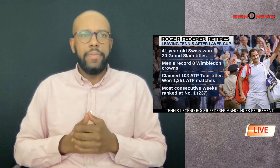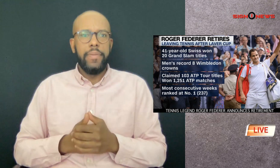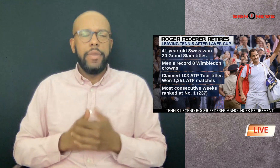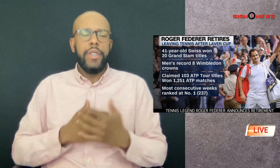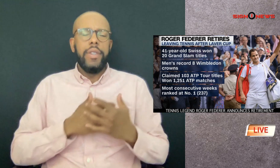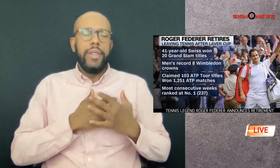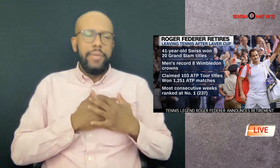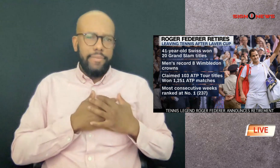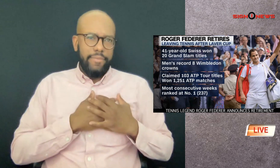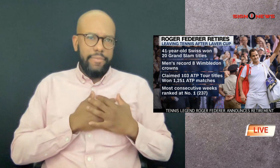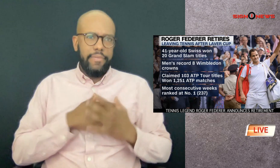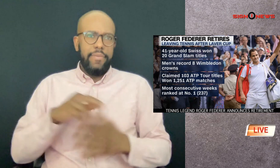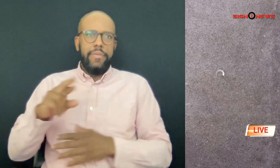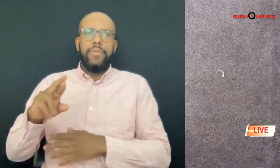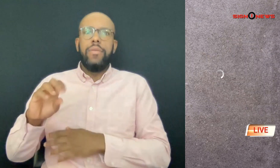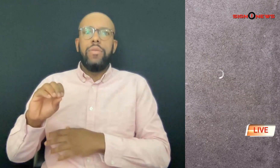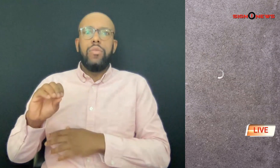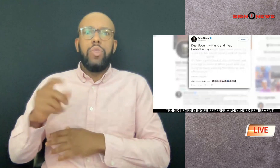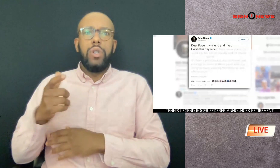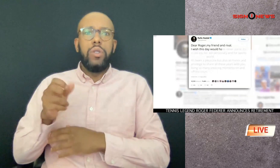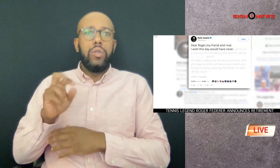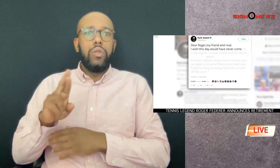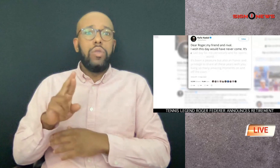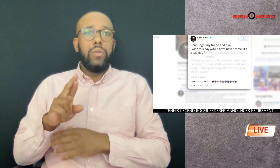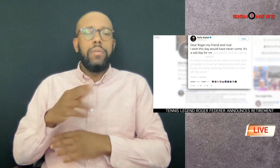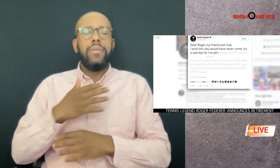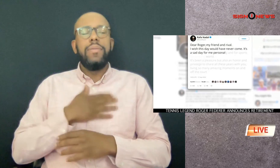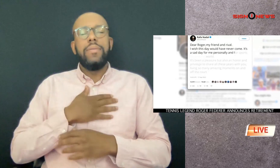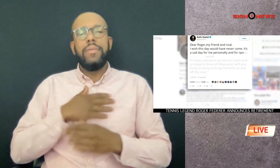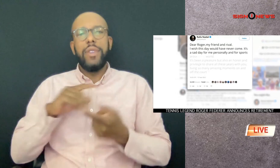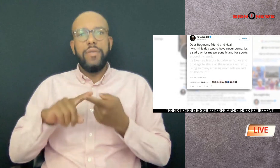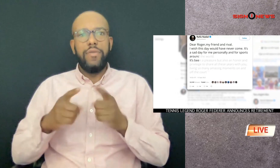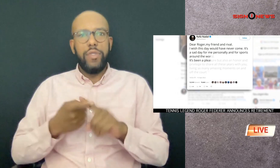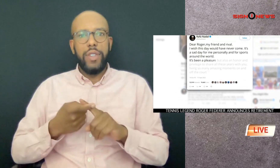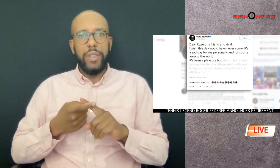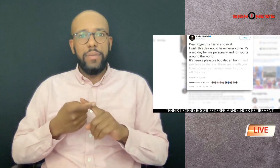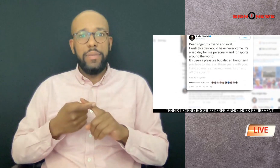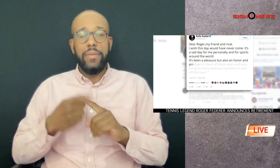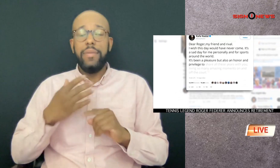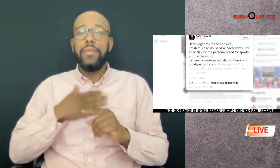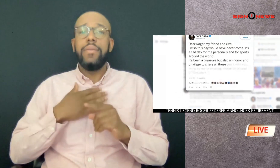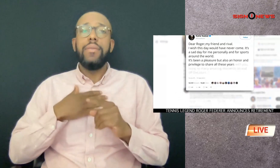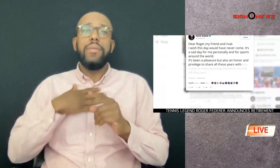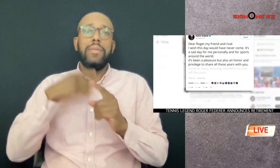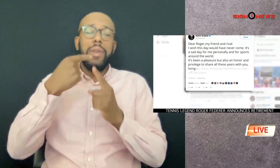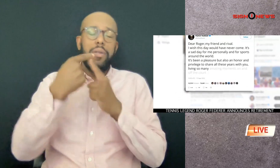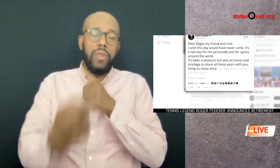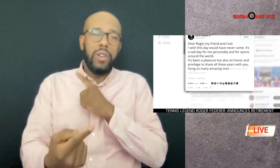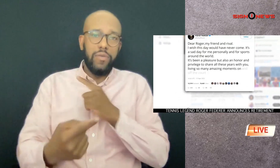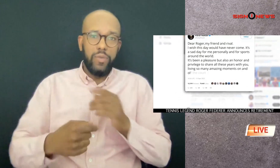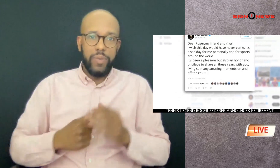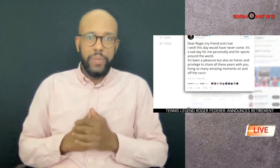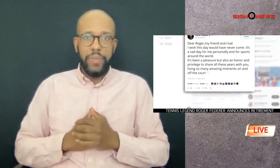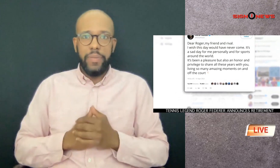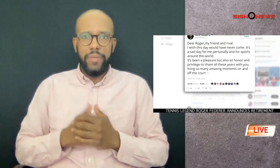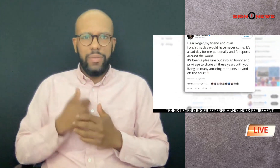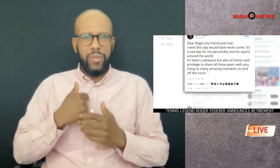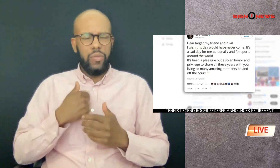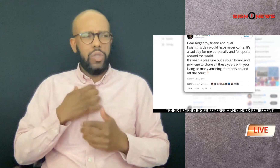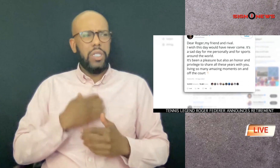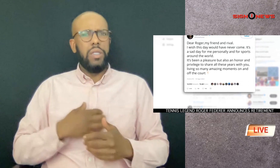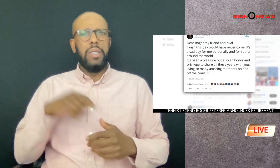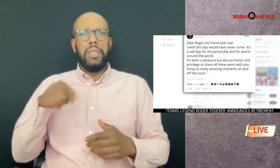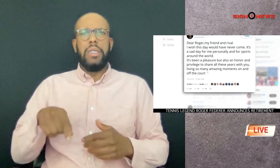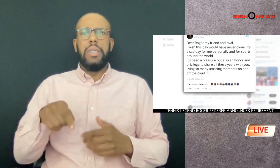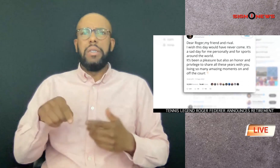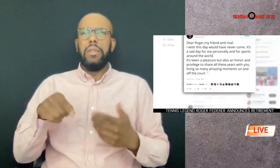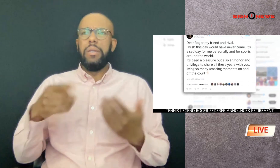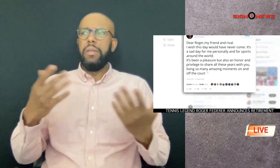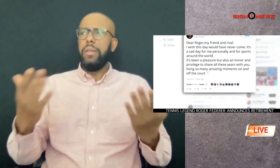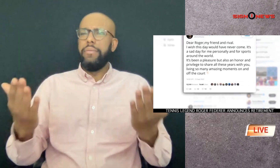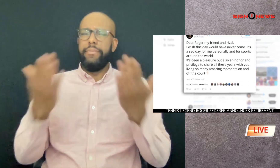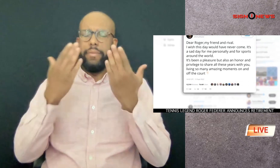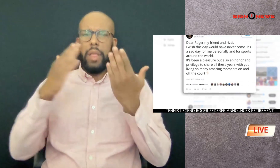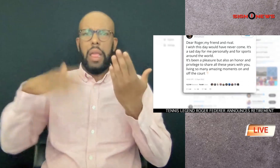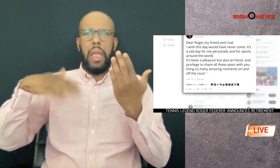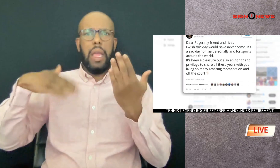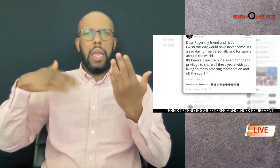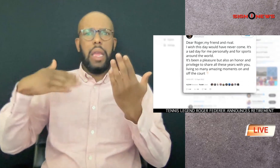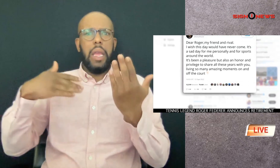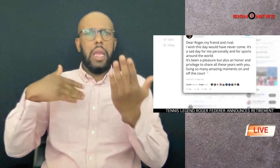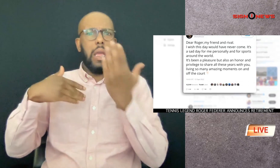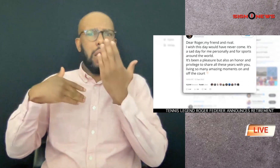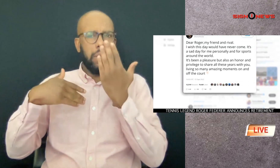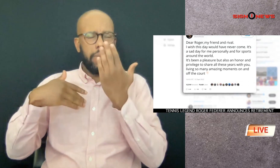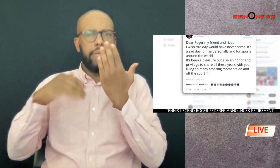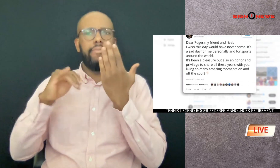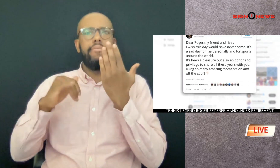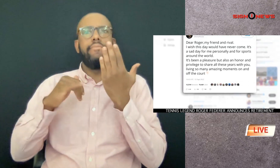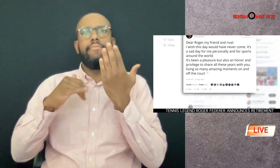he tweeted dear Roger my friend and rival I wish this day would have never come